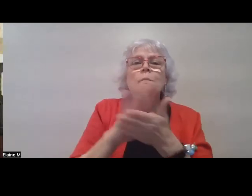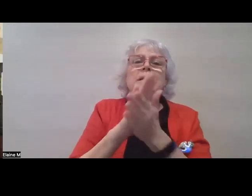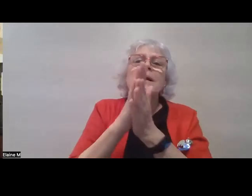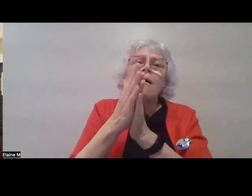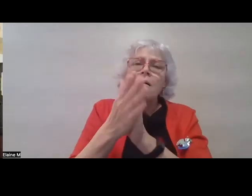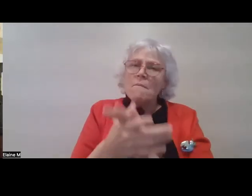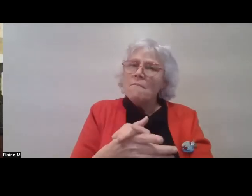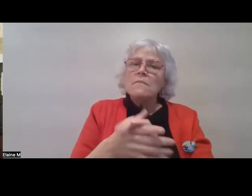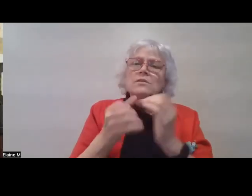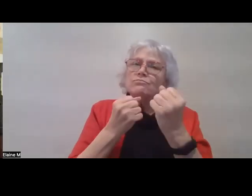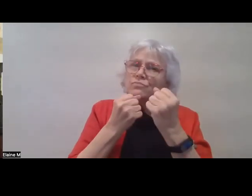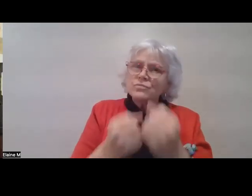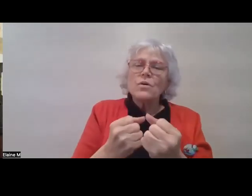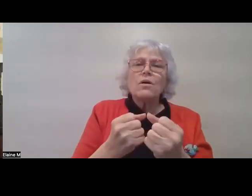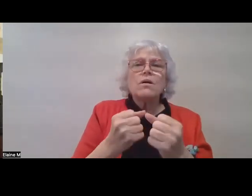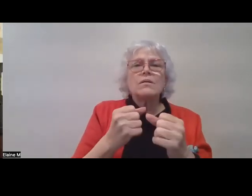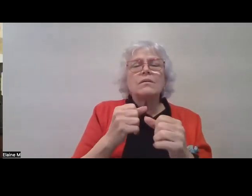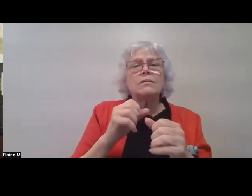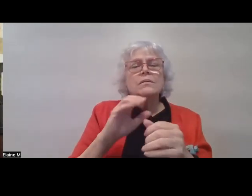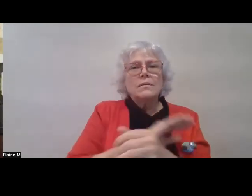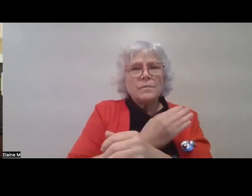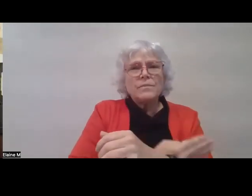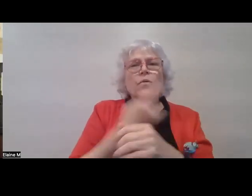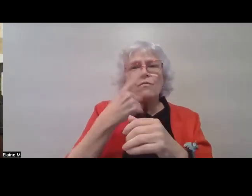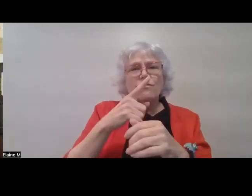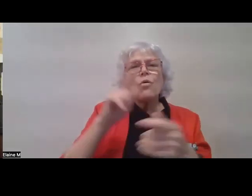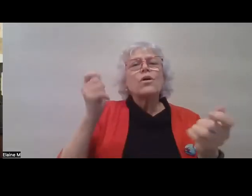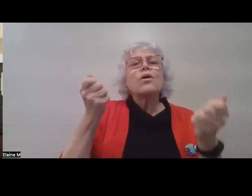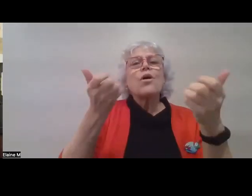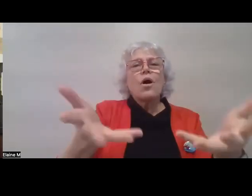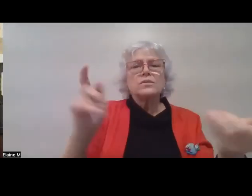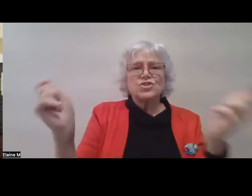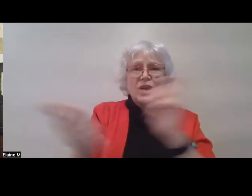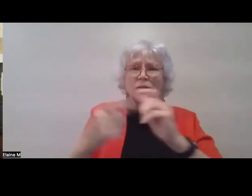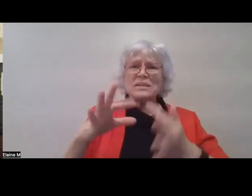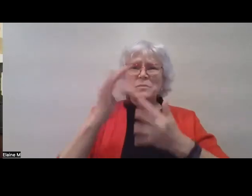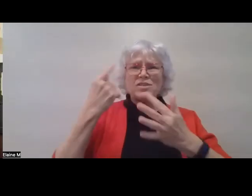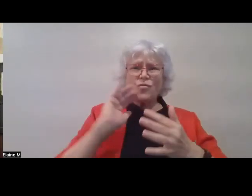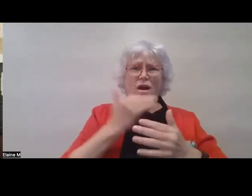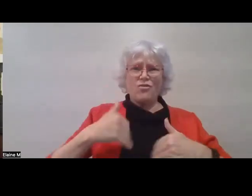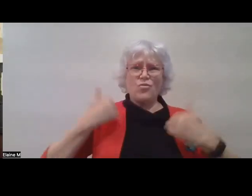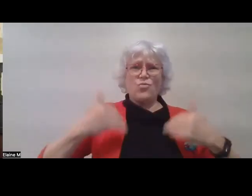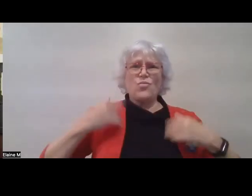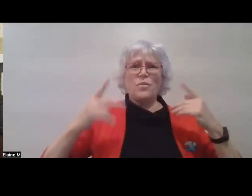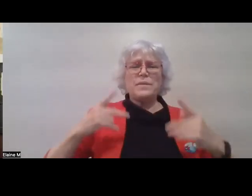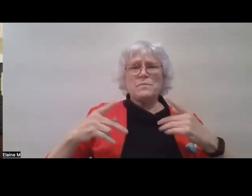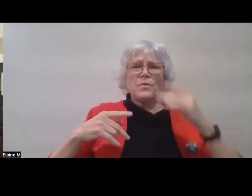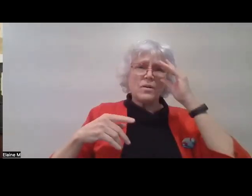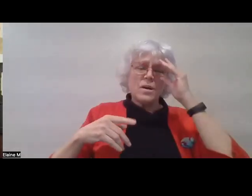and for justice in this world. Especially for our youth, you all have inherited a mess. For